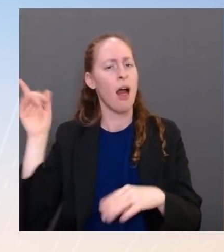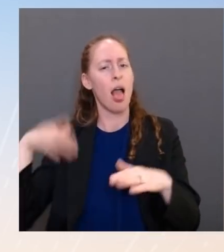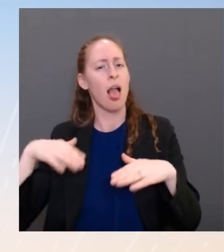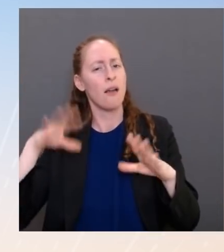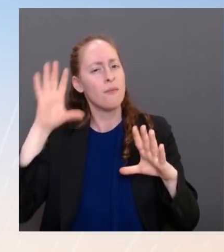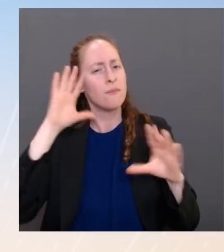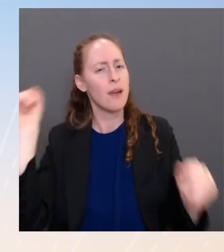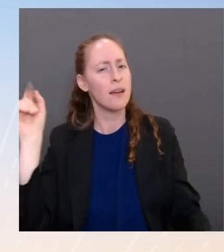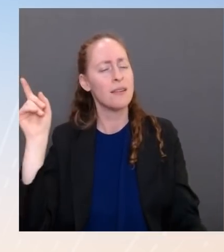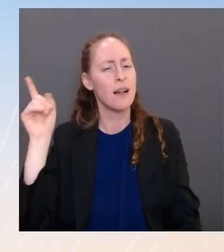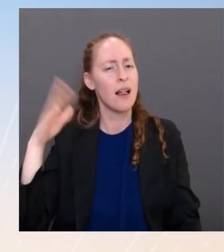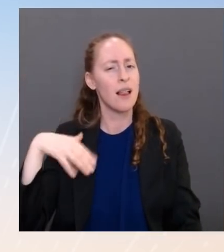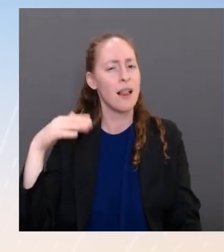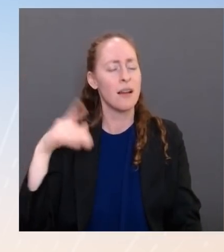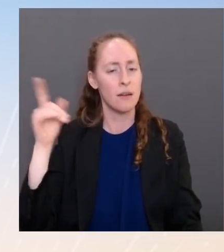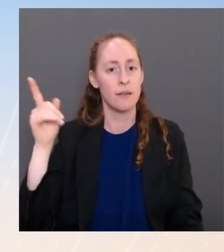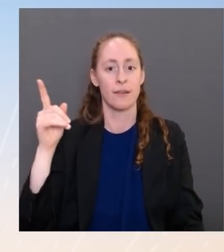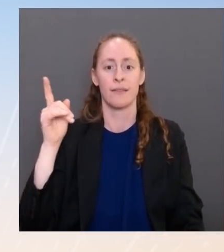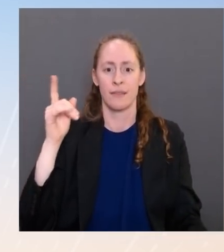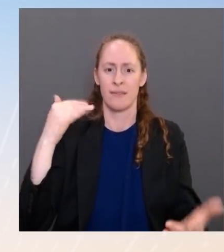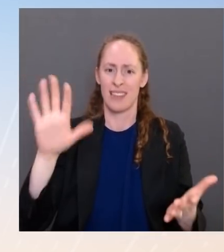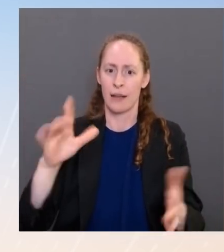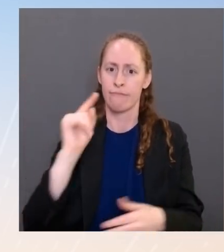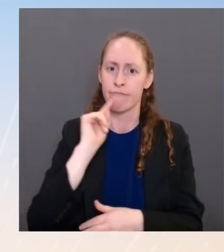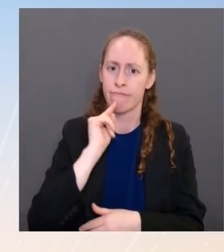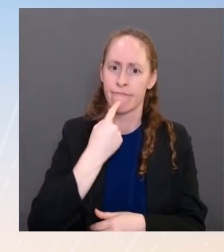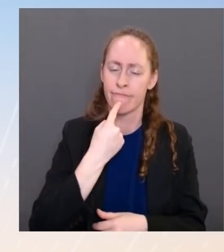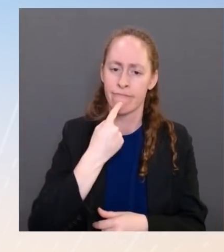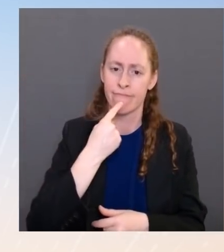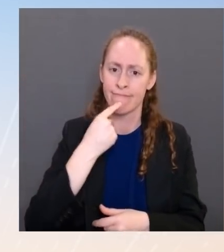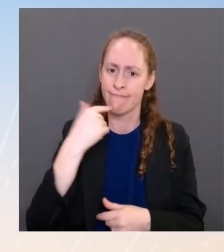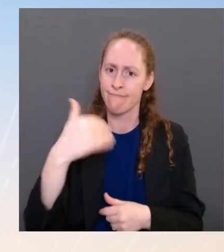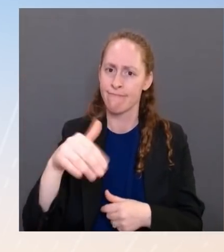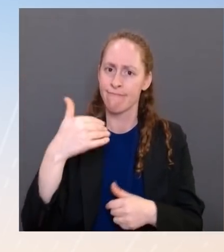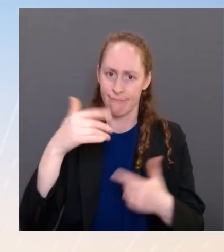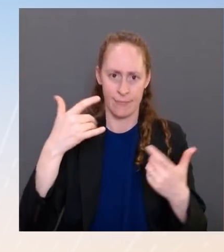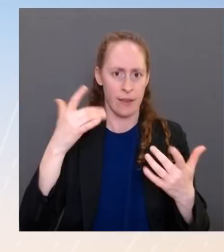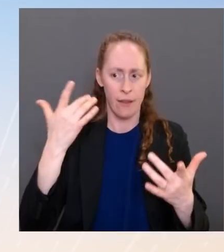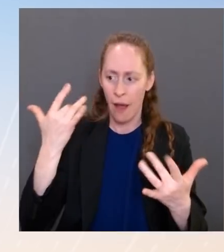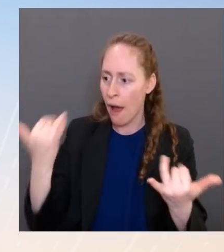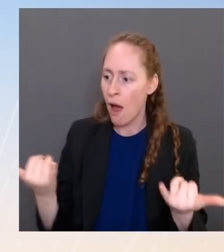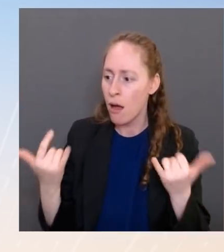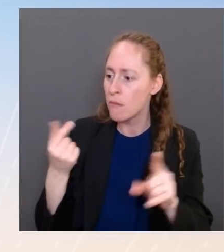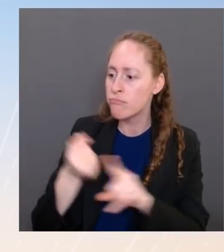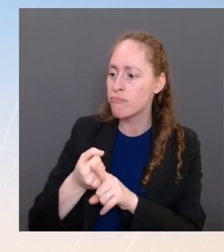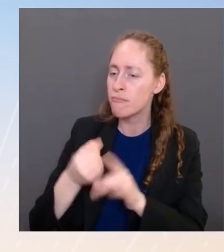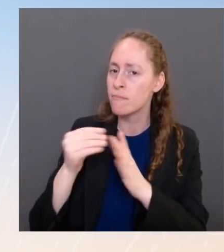and we've continued to fight the pandemic since then. We've also heard Chairman Powell, Secretary Yellen, and others convey --